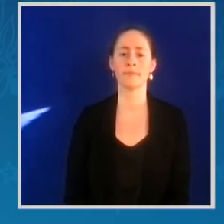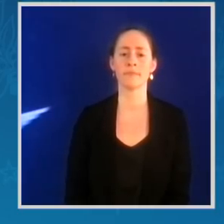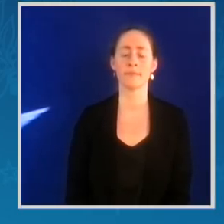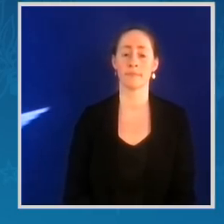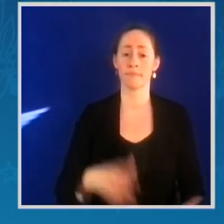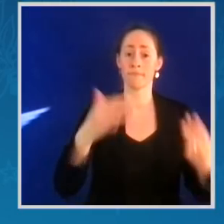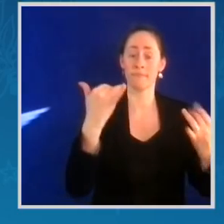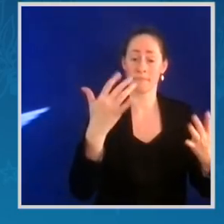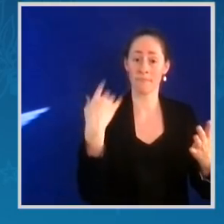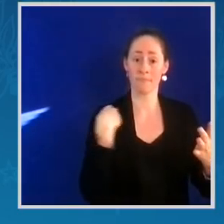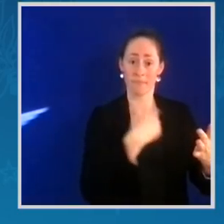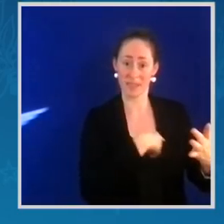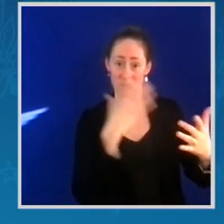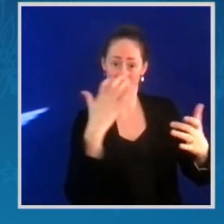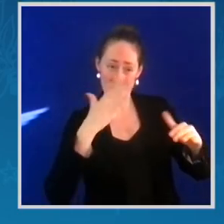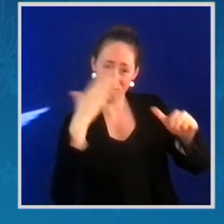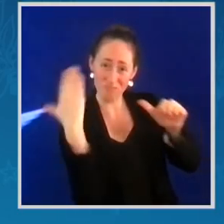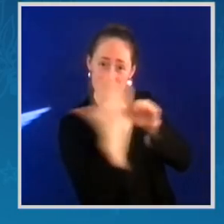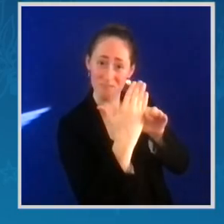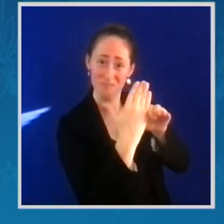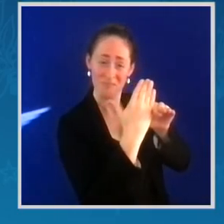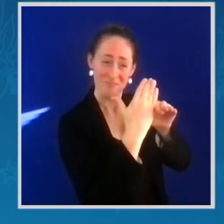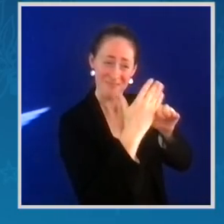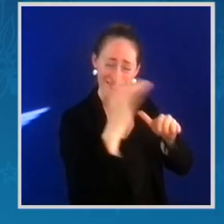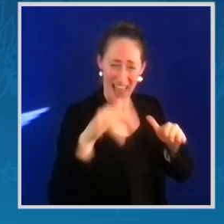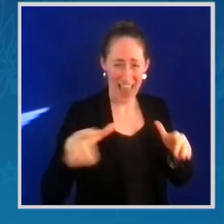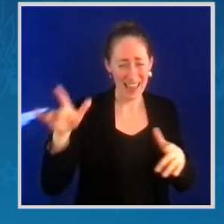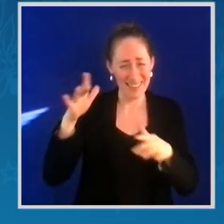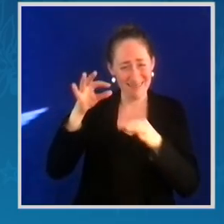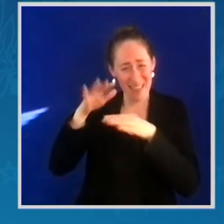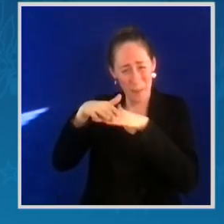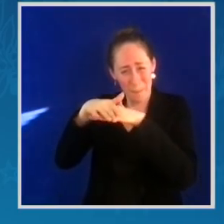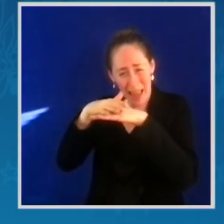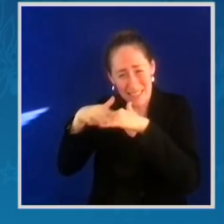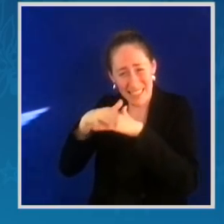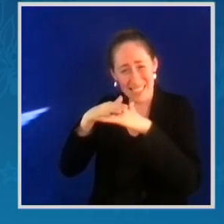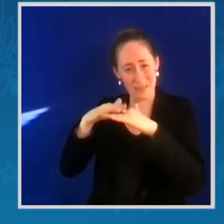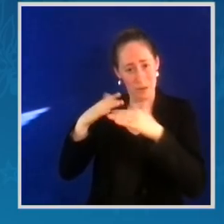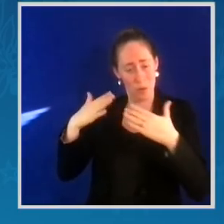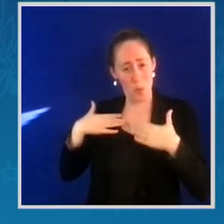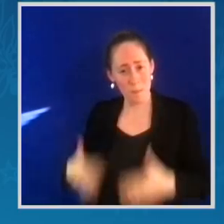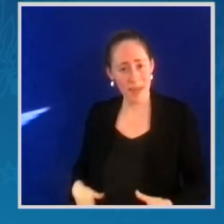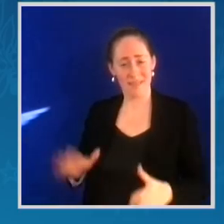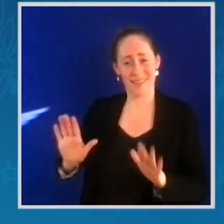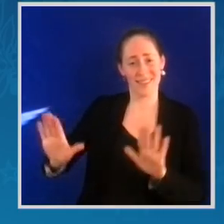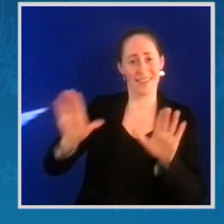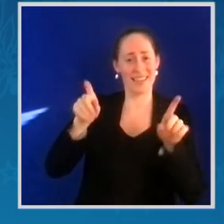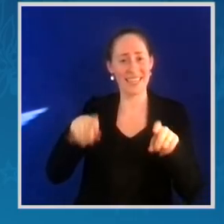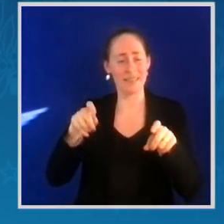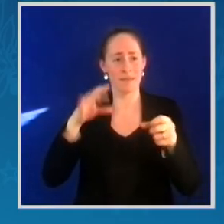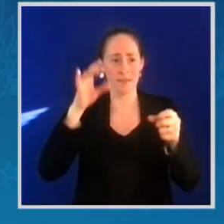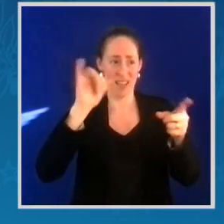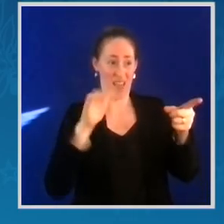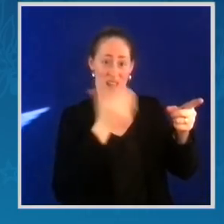which is a foundation of our democracy. And by the way, this is not even a bipartisan issue